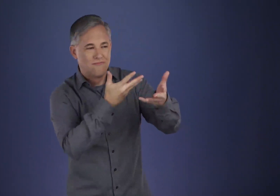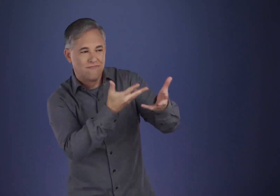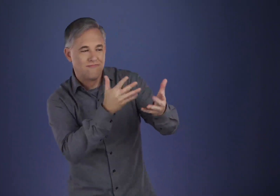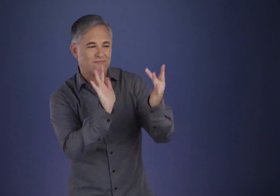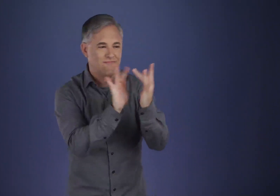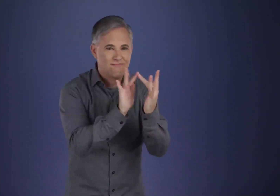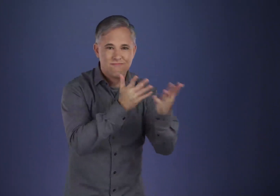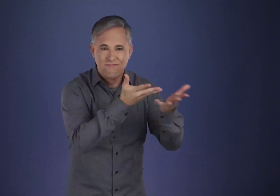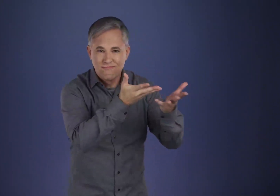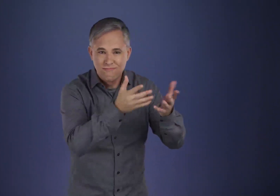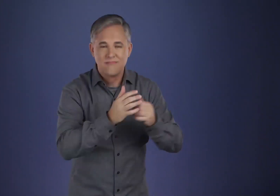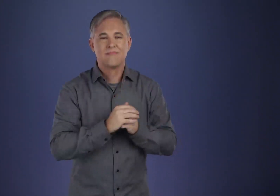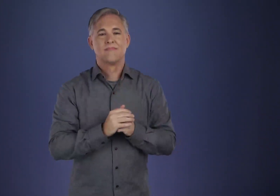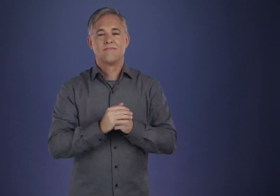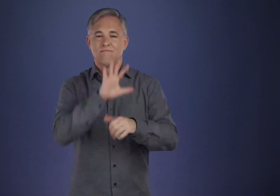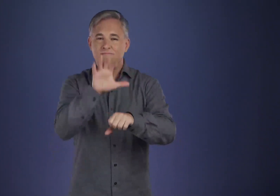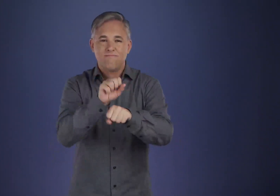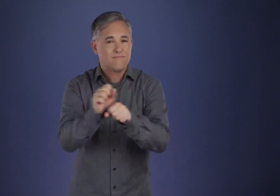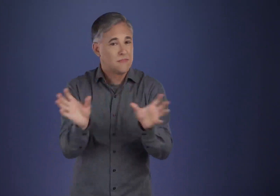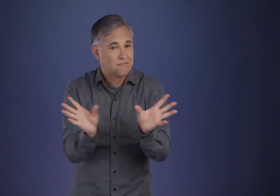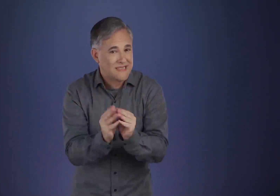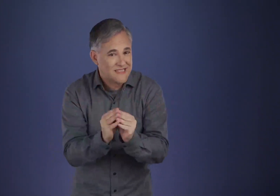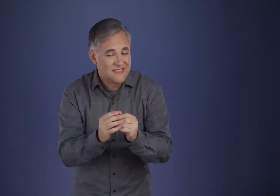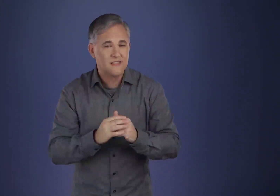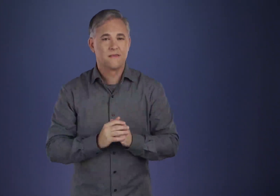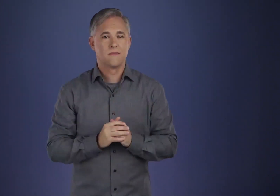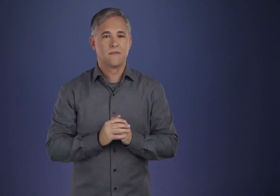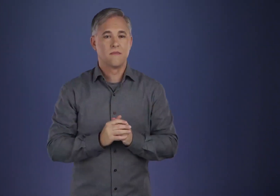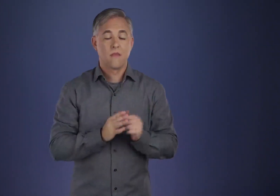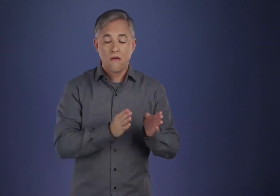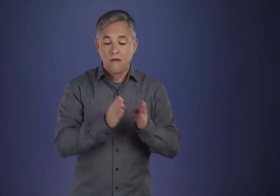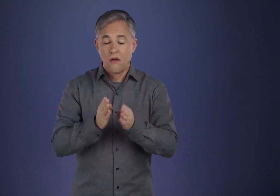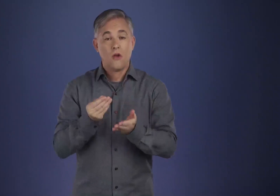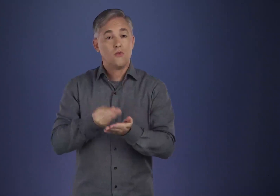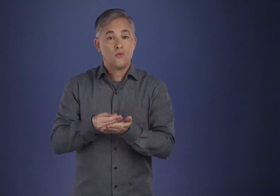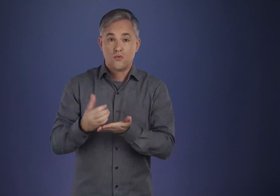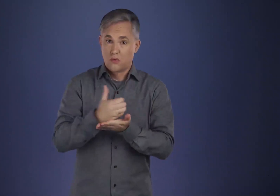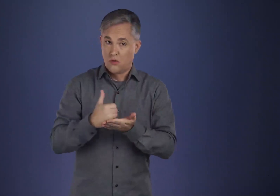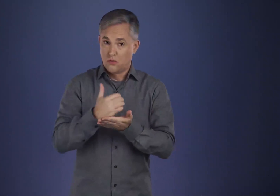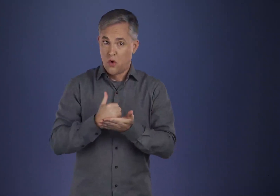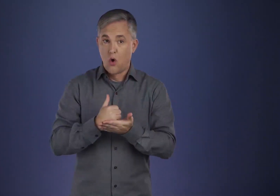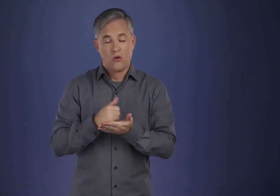takes money from the hat that is passed, banks it, pays the rent and other bills,